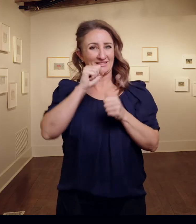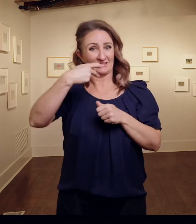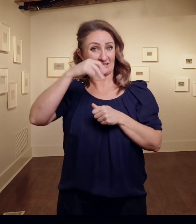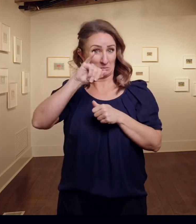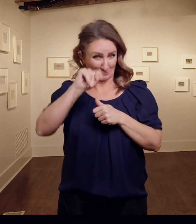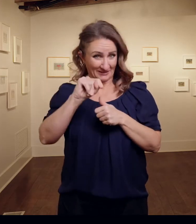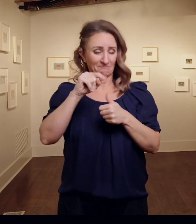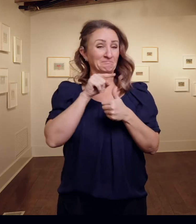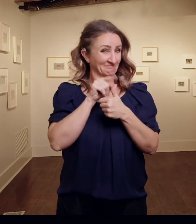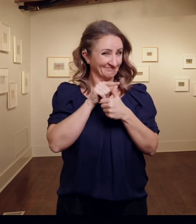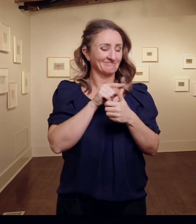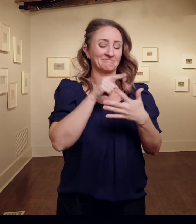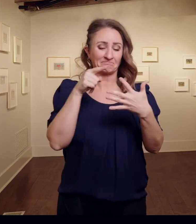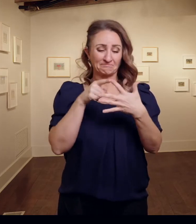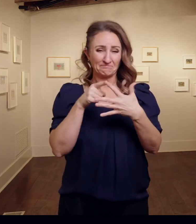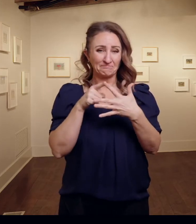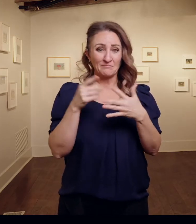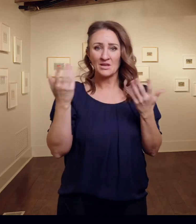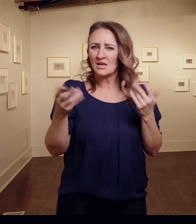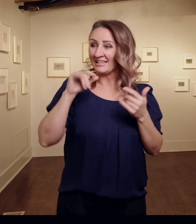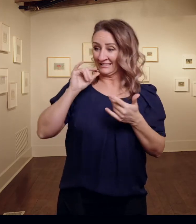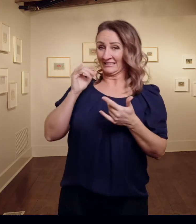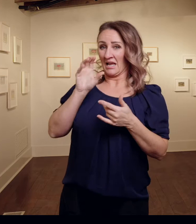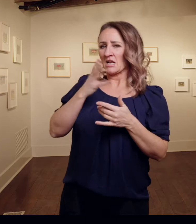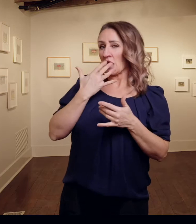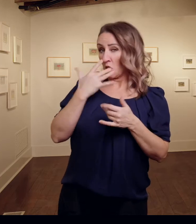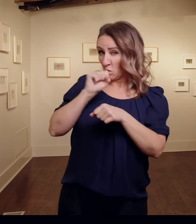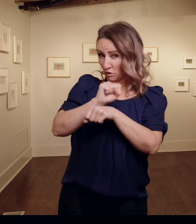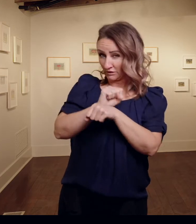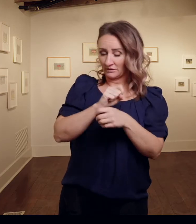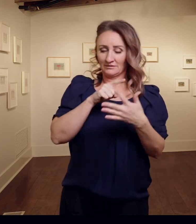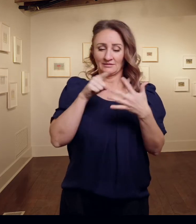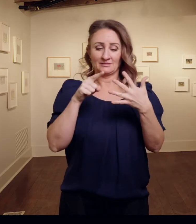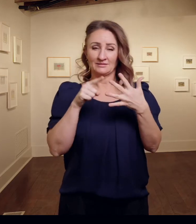soot and spit, color works, books, text works, and constructions.